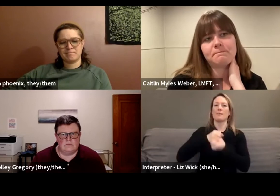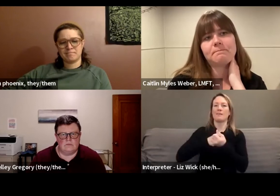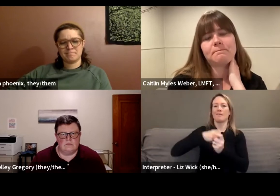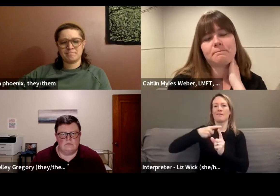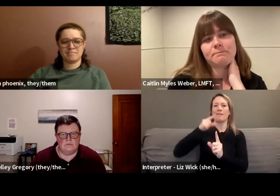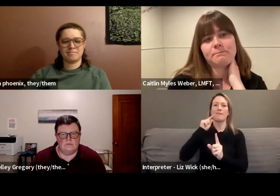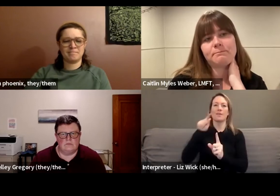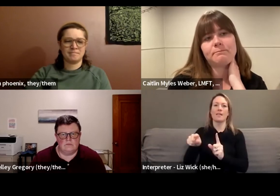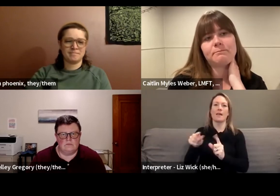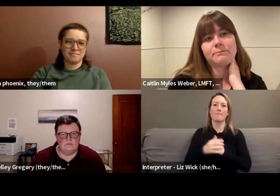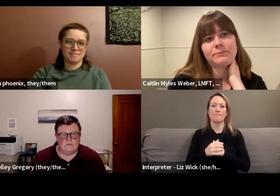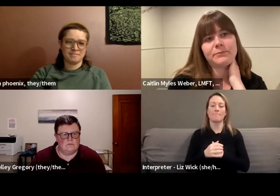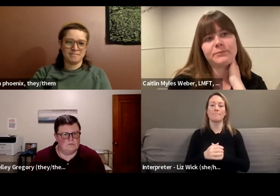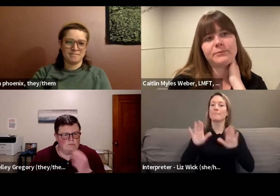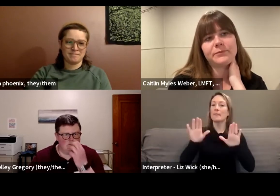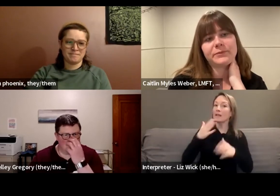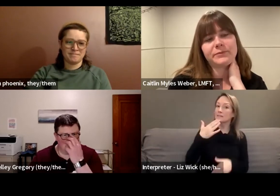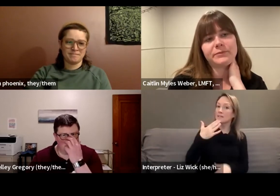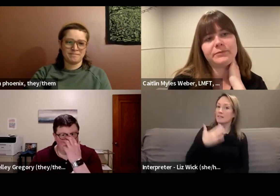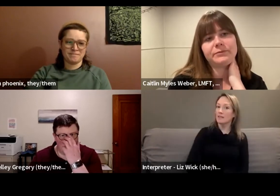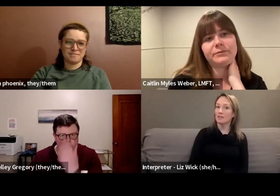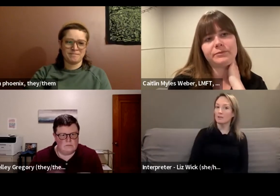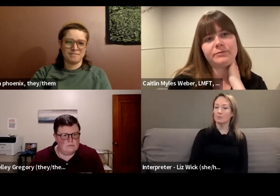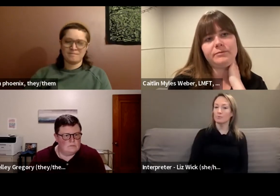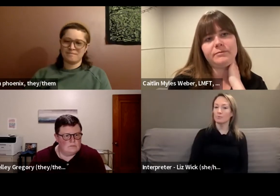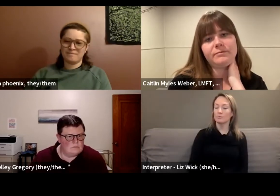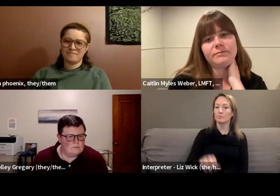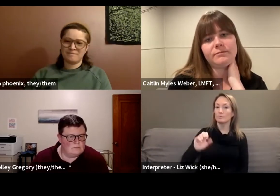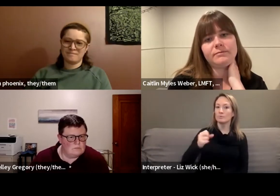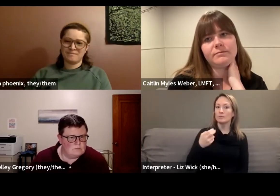Excellent, thank you. Shelley, what's question two?